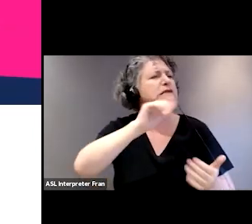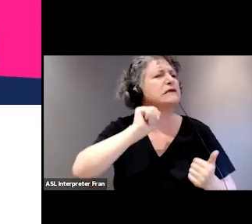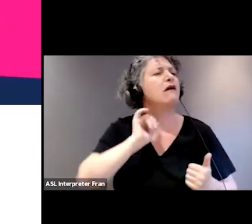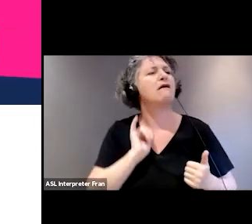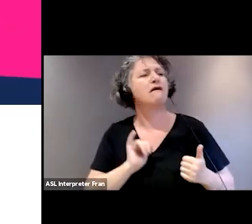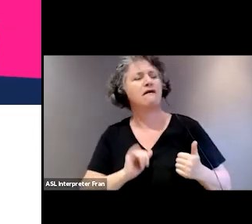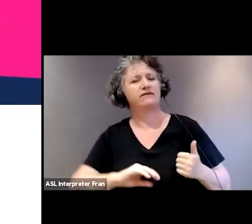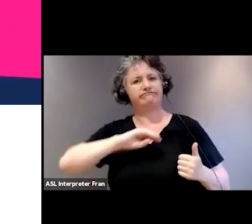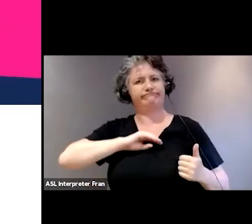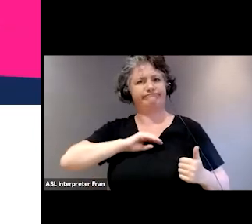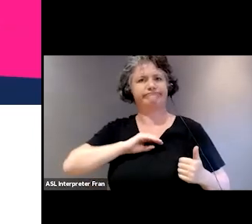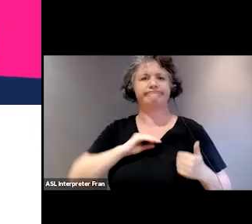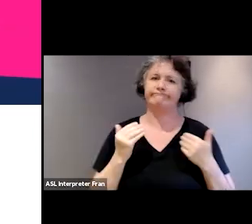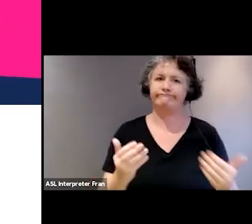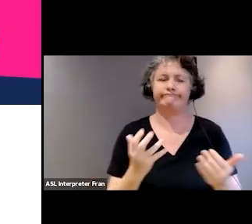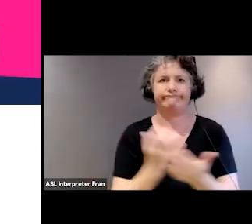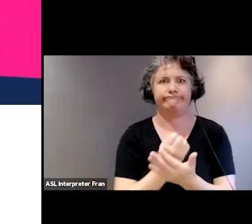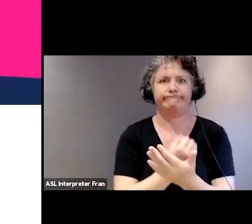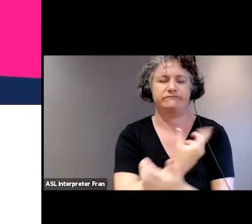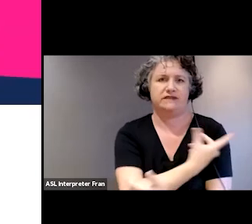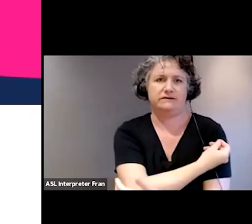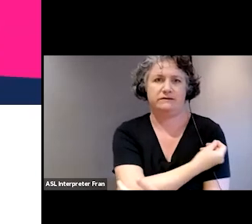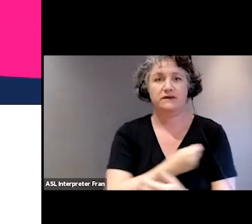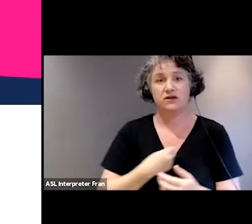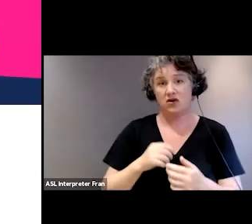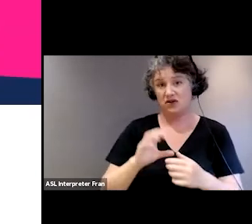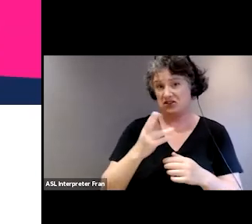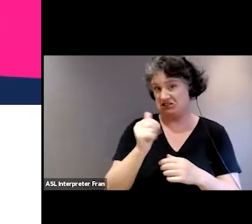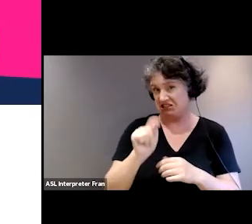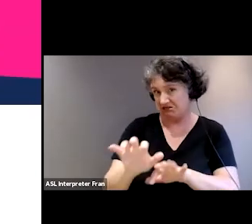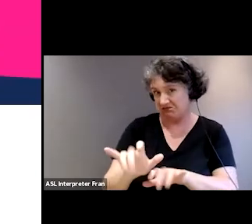information at this time, and we know that messaging change as rapidly as we learn more about the vaccine and about the virus and the